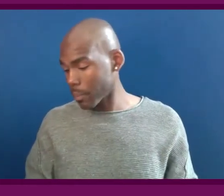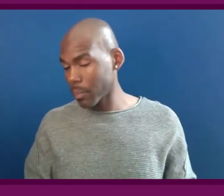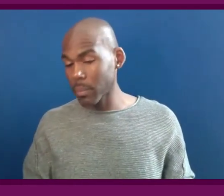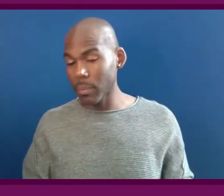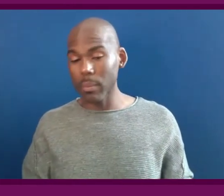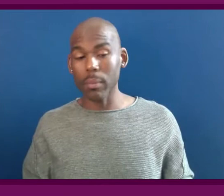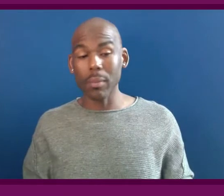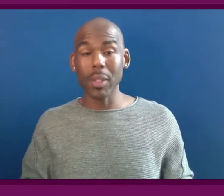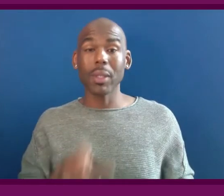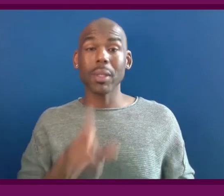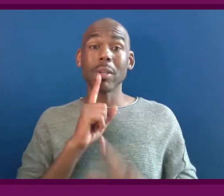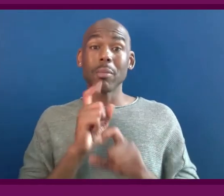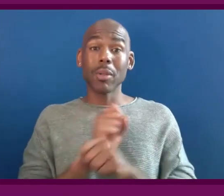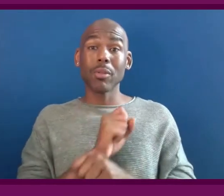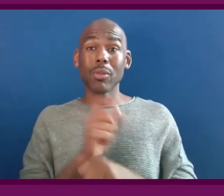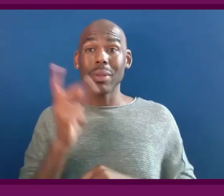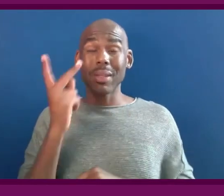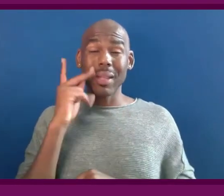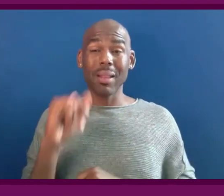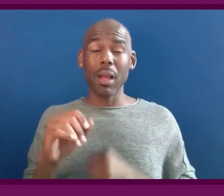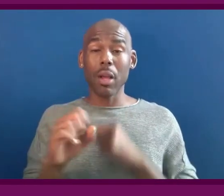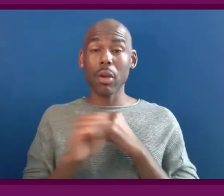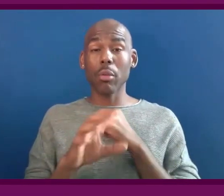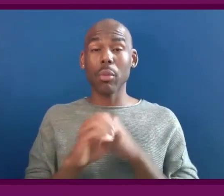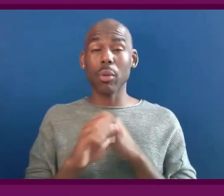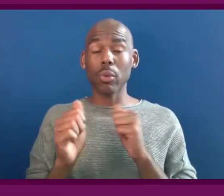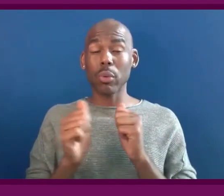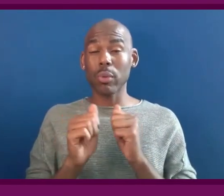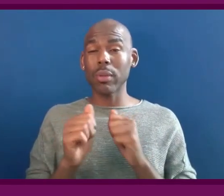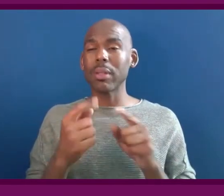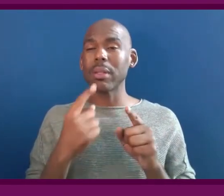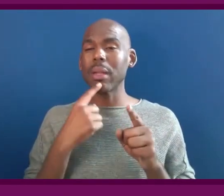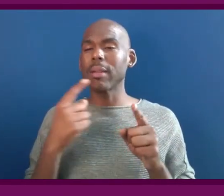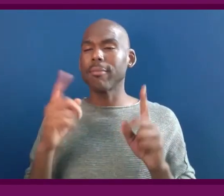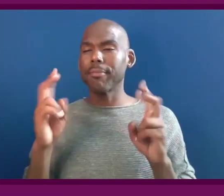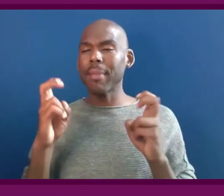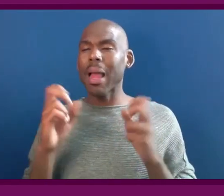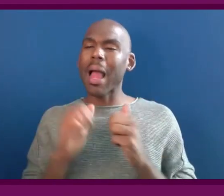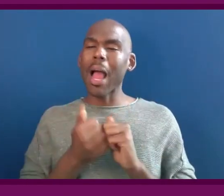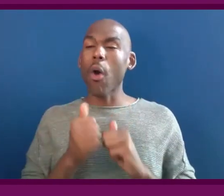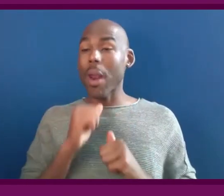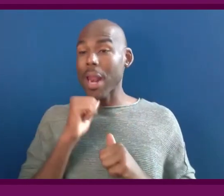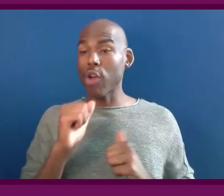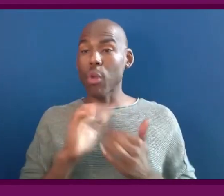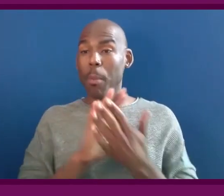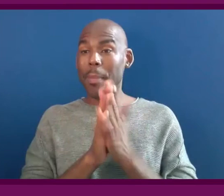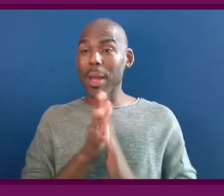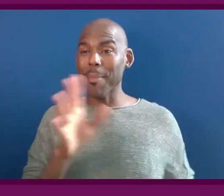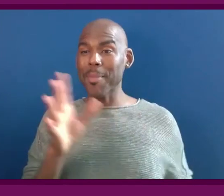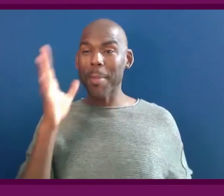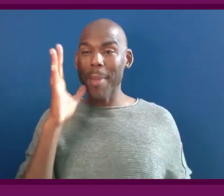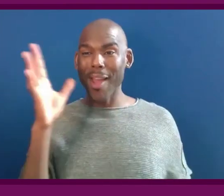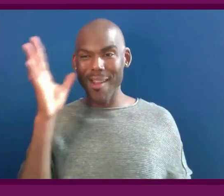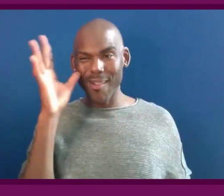Ashley Inkumsah: Absolutely. Kamilah Martin-Proctor: Yeah. You see that commercial with Dr. Rick how not to become your parents and he's throwing everybody's signs out. Ashley Inkumsah: Yes.